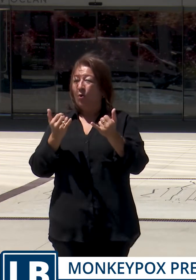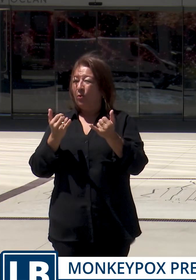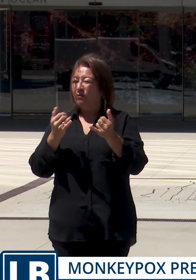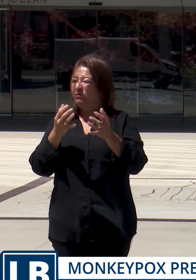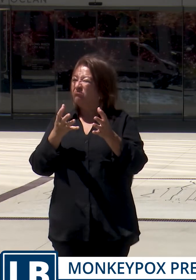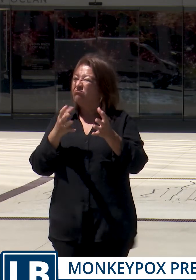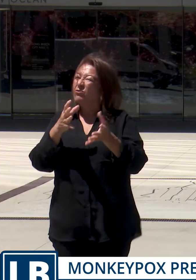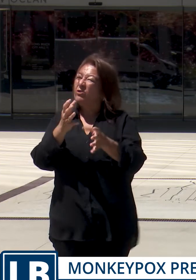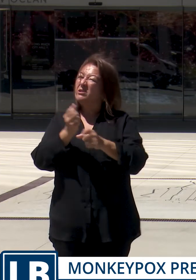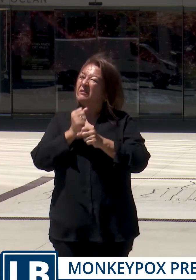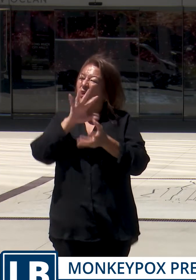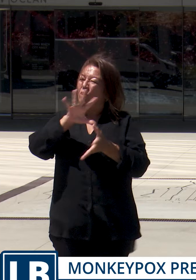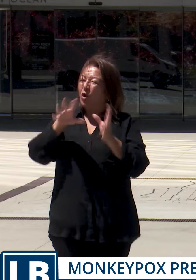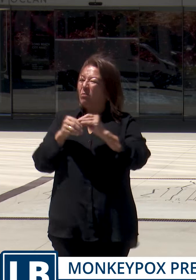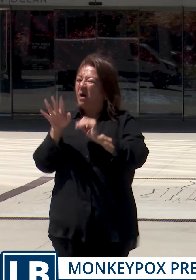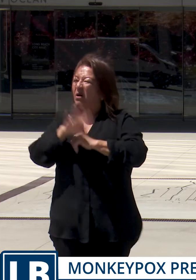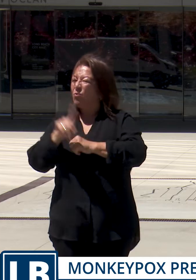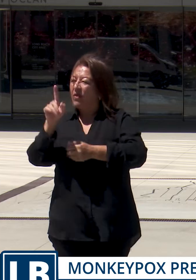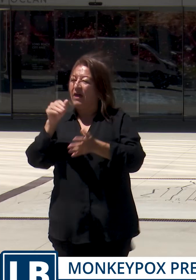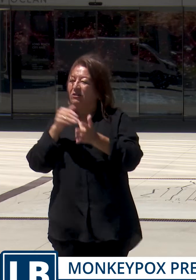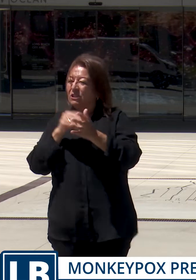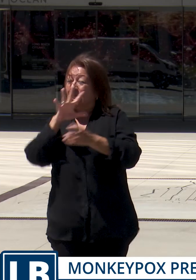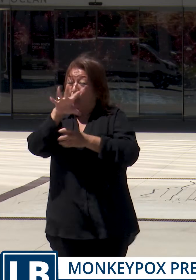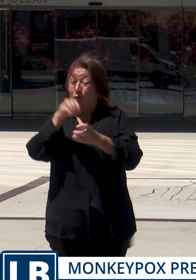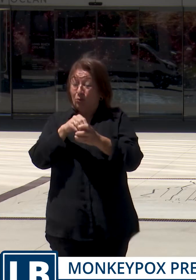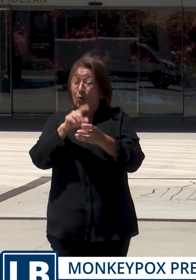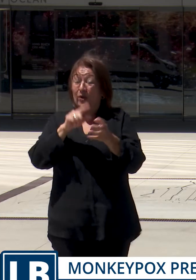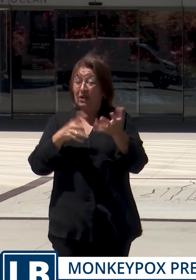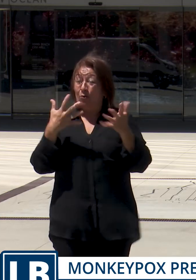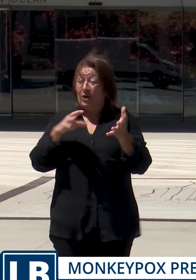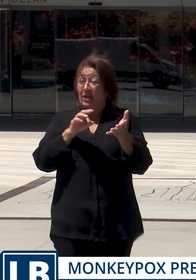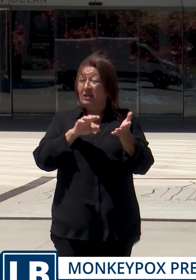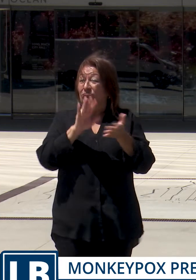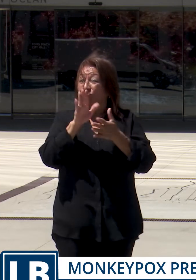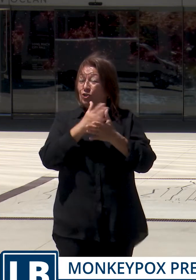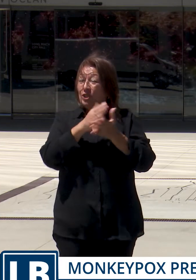thousand doses including what we have distributed out to our partners um we are uh we have made